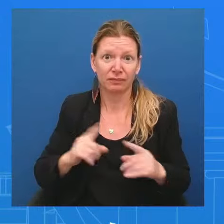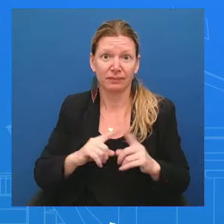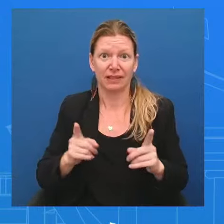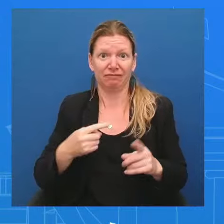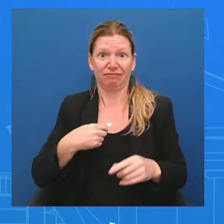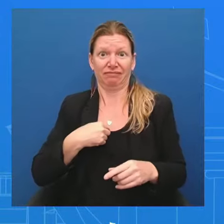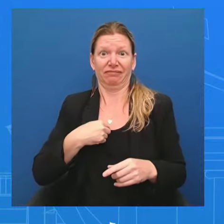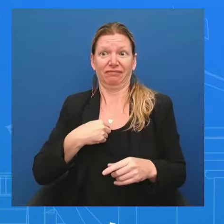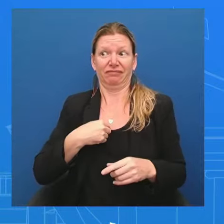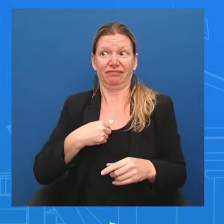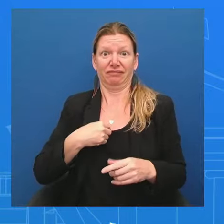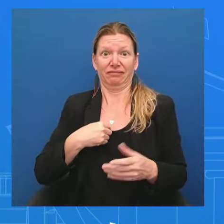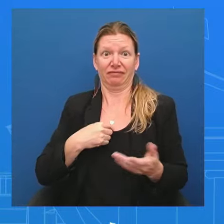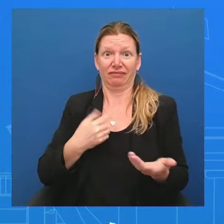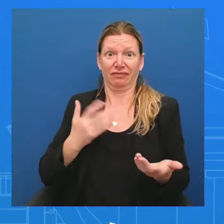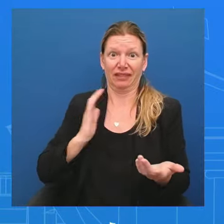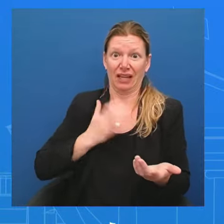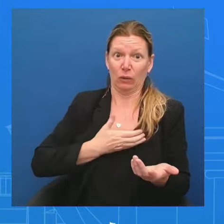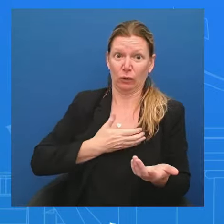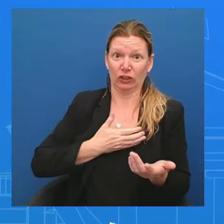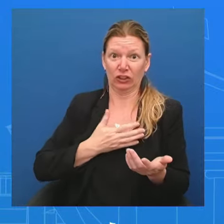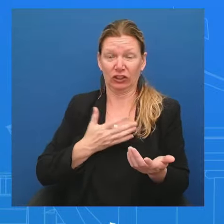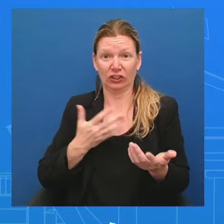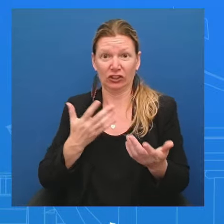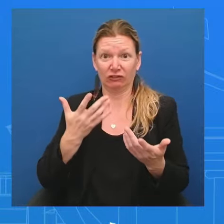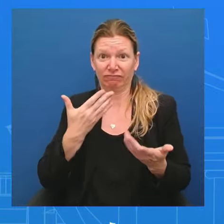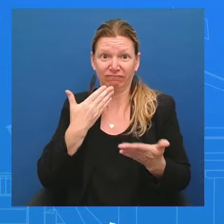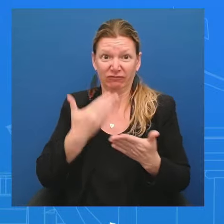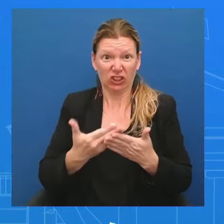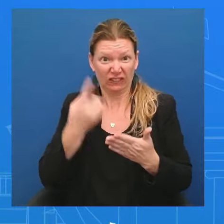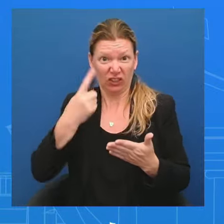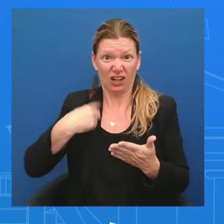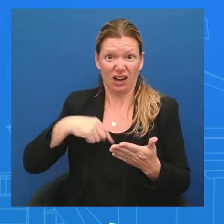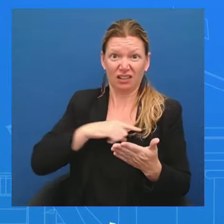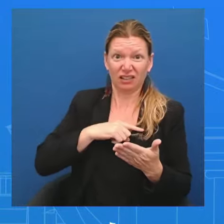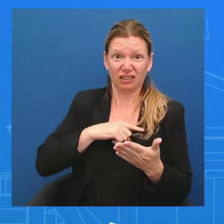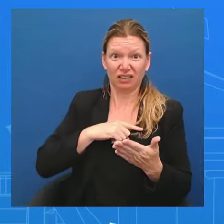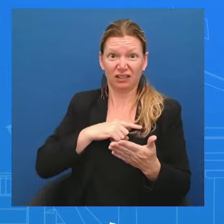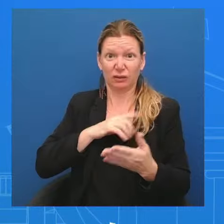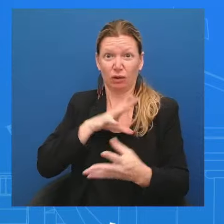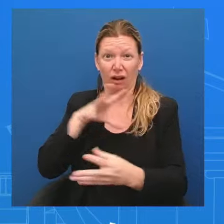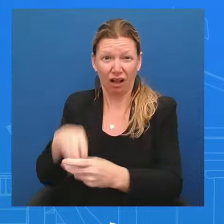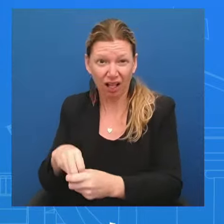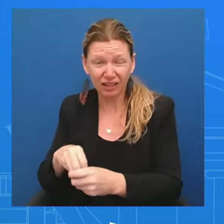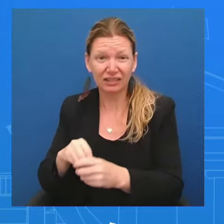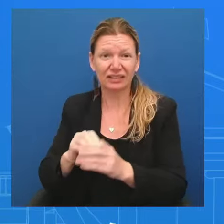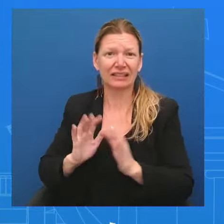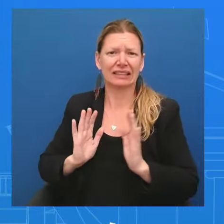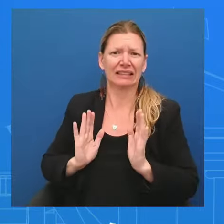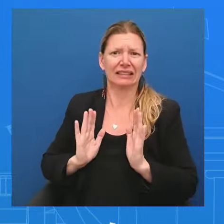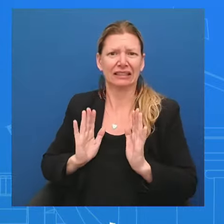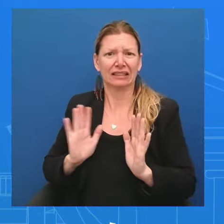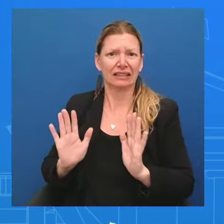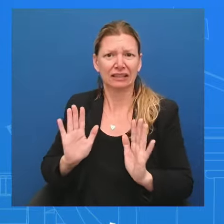one of the things the President came into office wanting to do, and actually we had made some progress before the 7th of October, was working towards a more